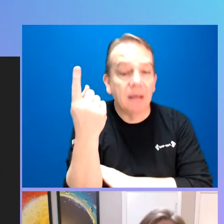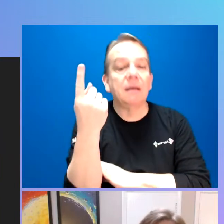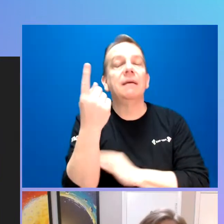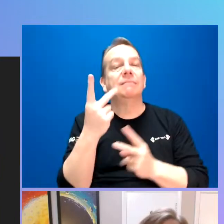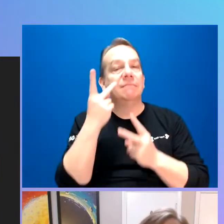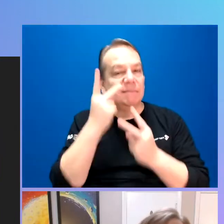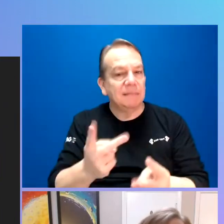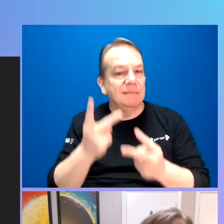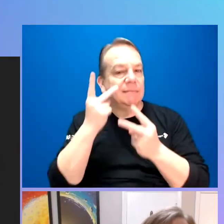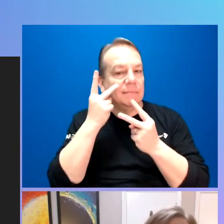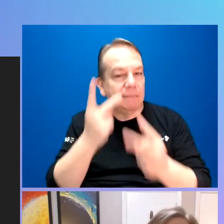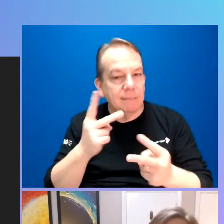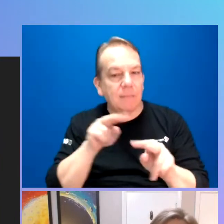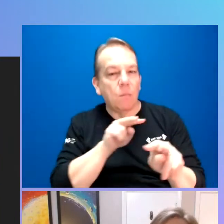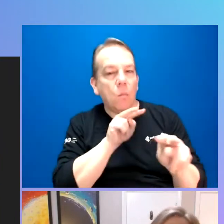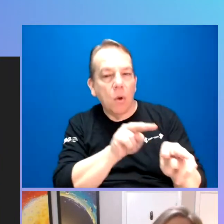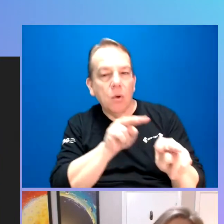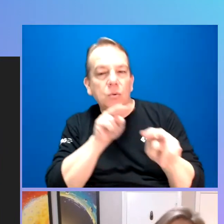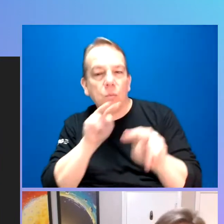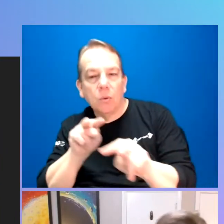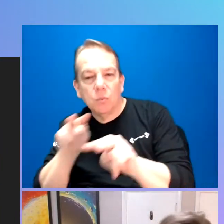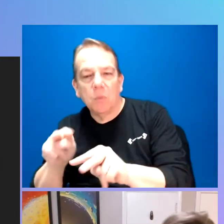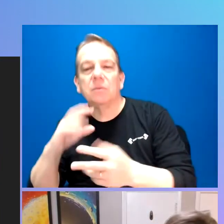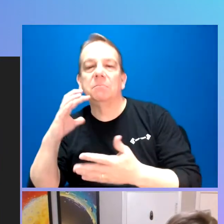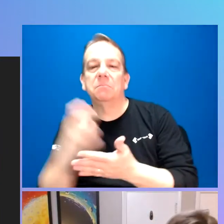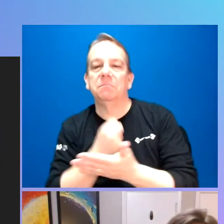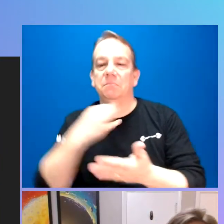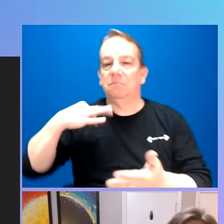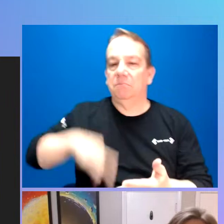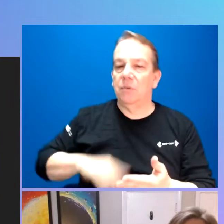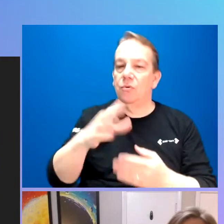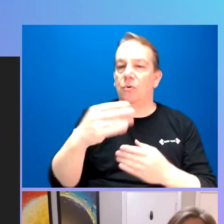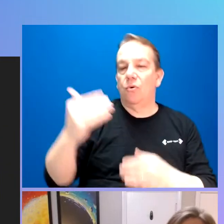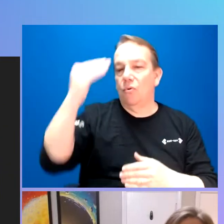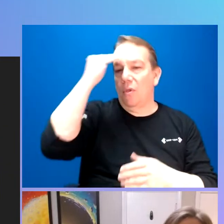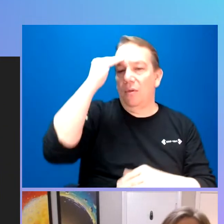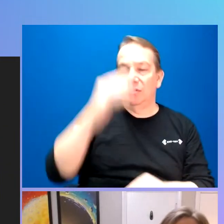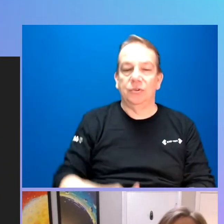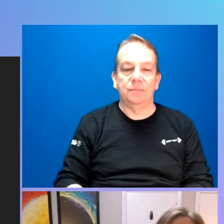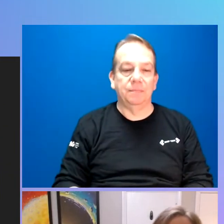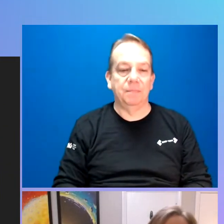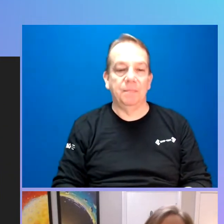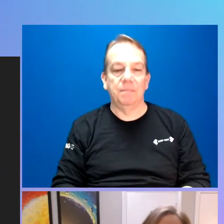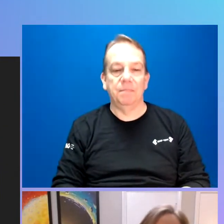to keep building your knowledge. Okay, so let's see what we can